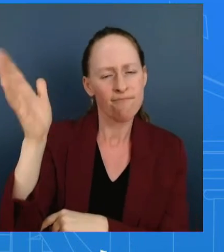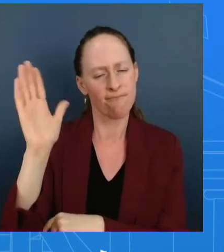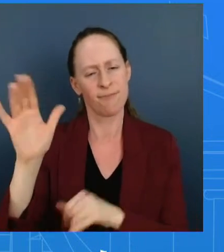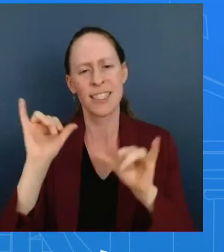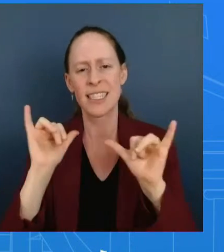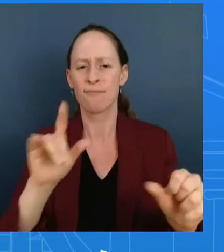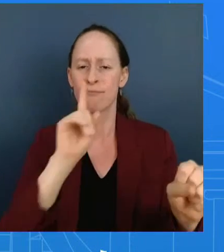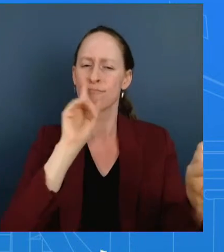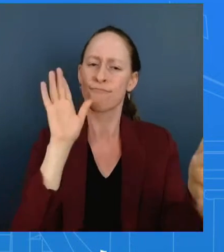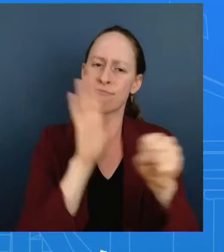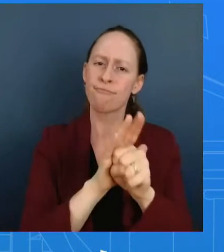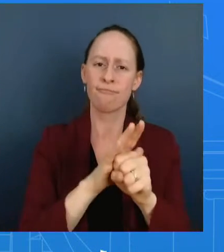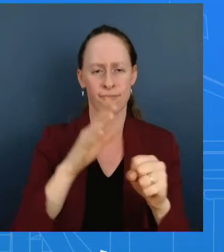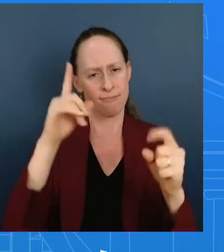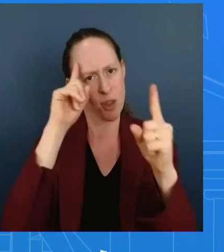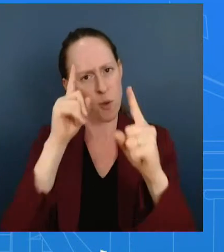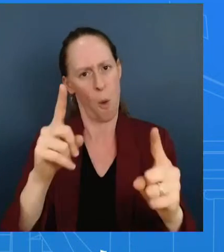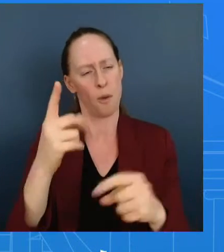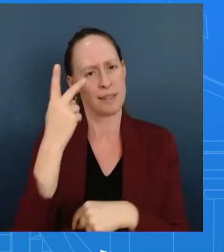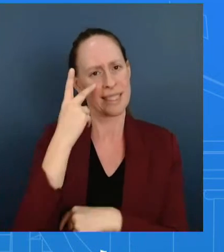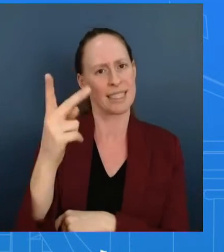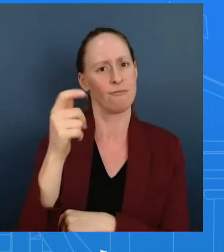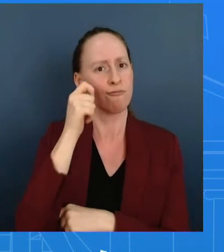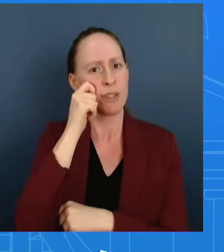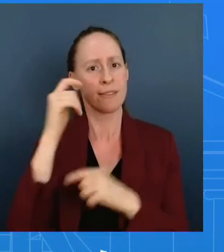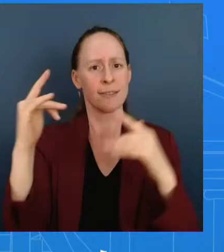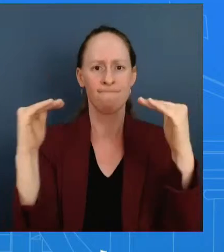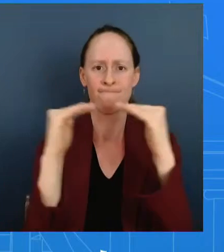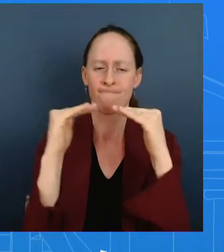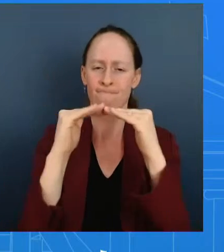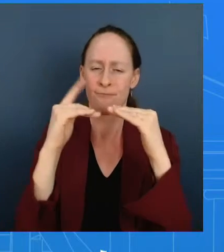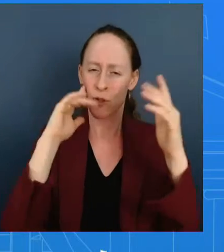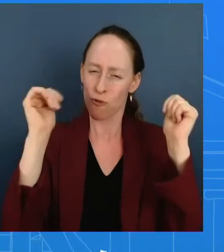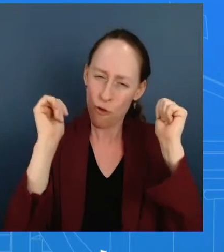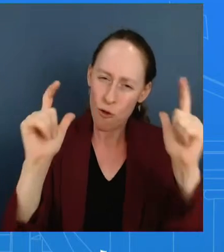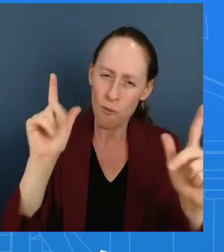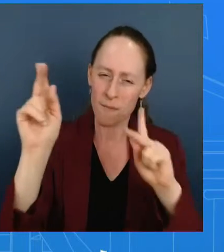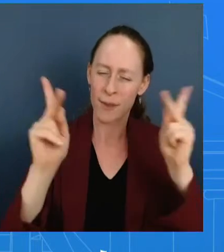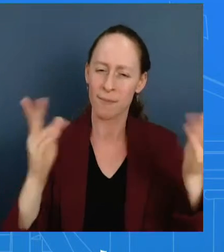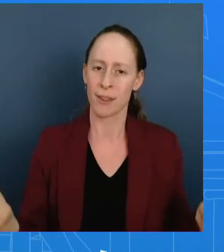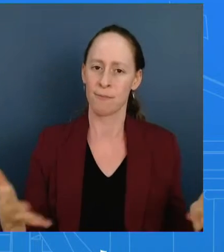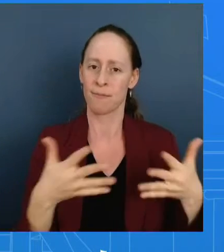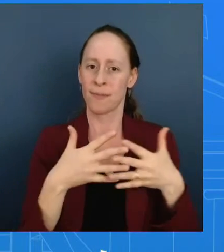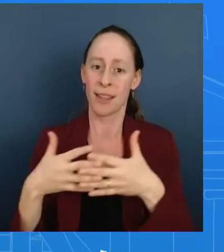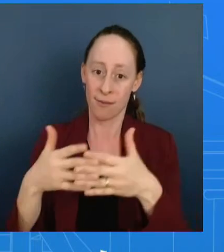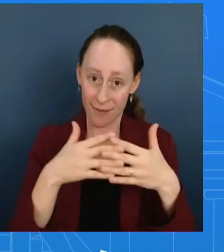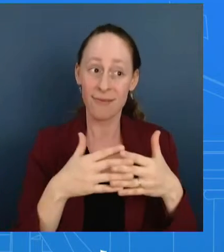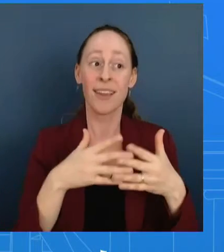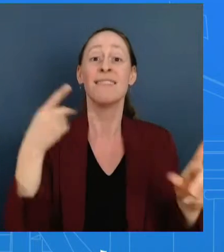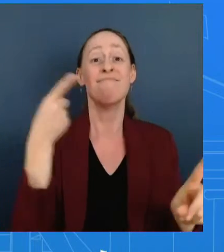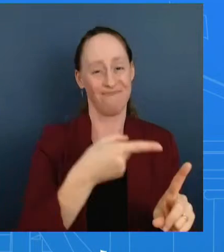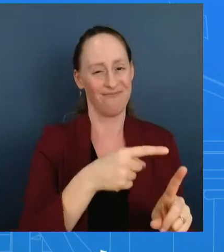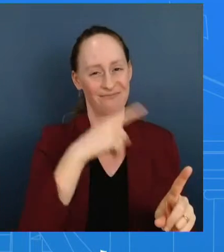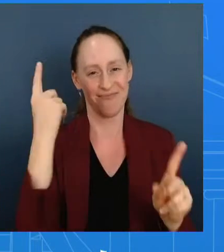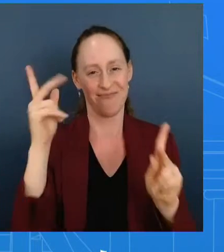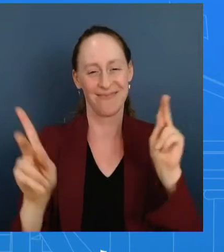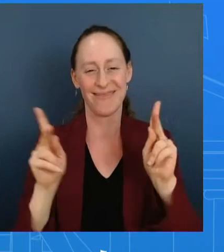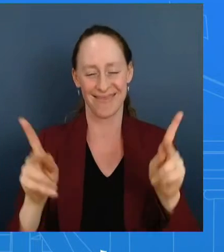equity for all Americans, including Black Americans. On July 17th, he will speak to the UnidosU- --